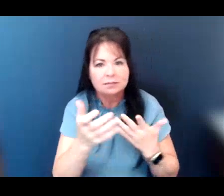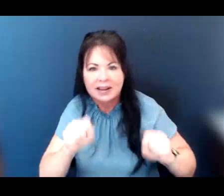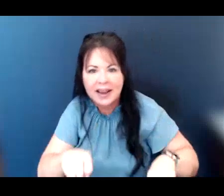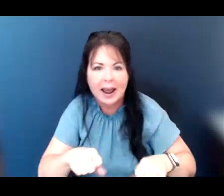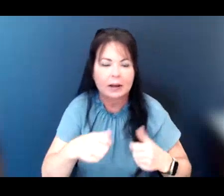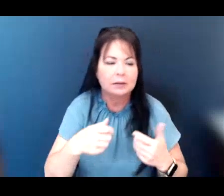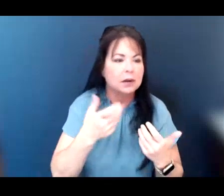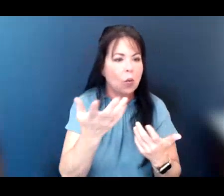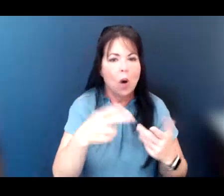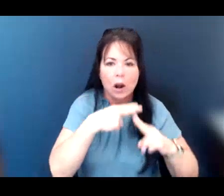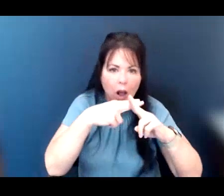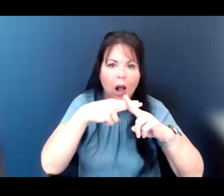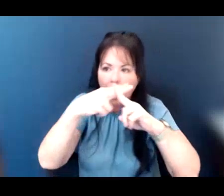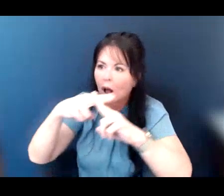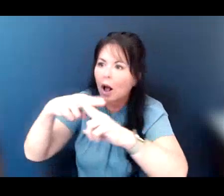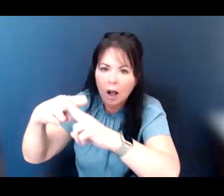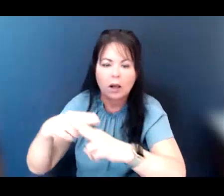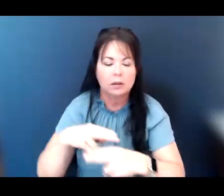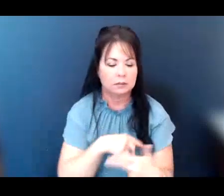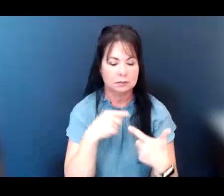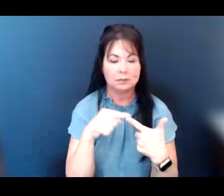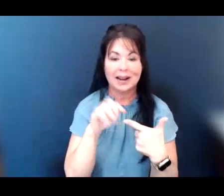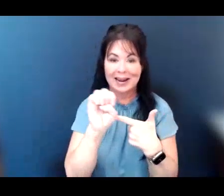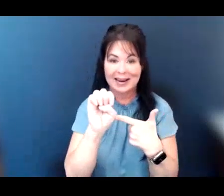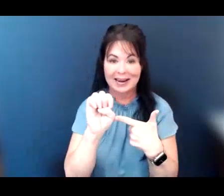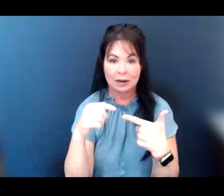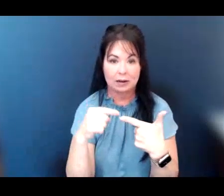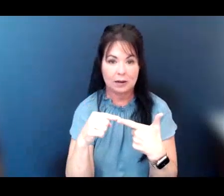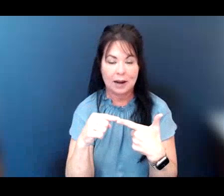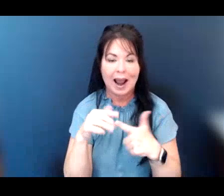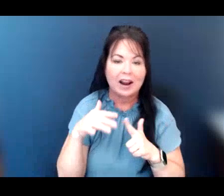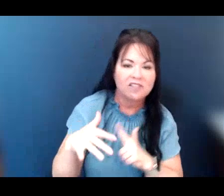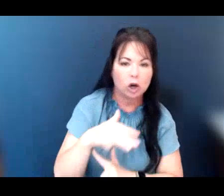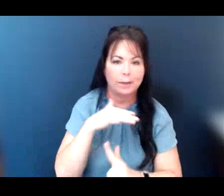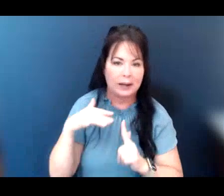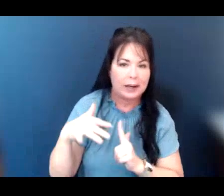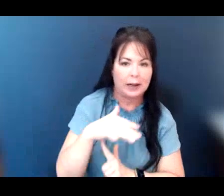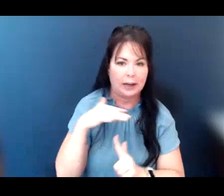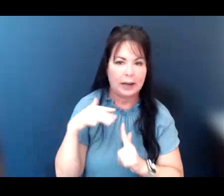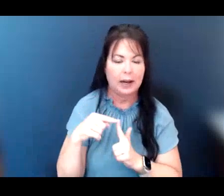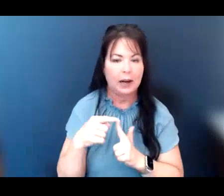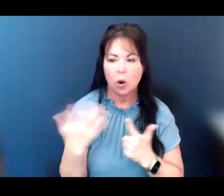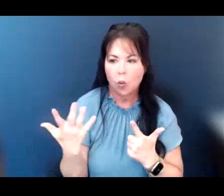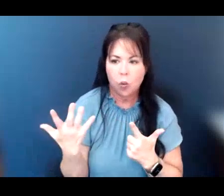might be dealing with? Next, we want to look at the E, the environment. So what is the context in which they're performing this task?